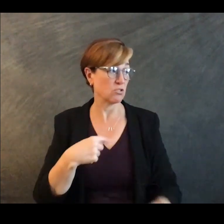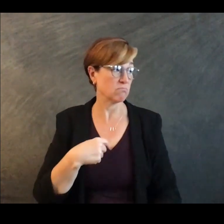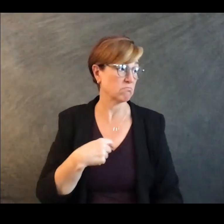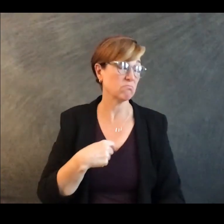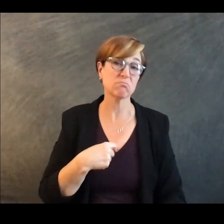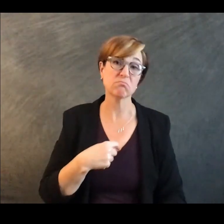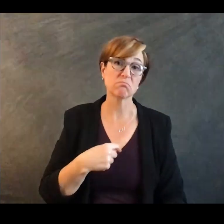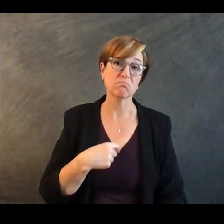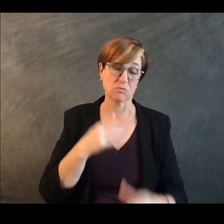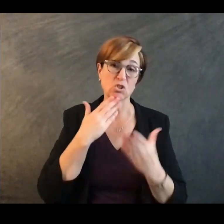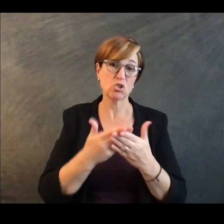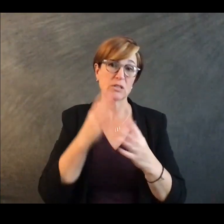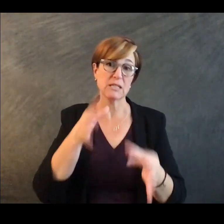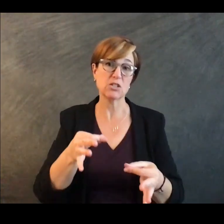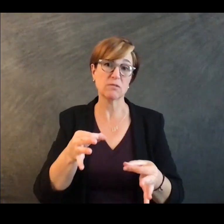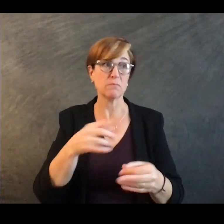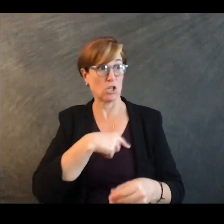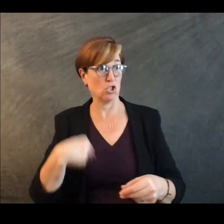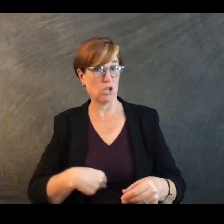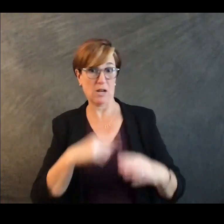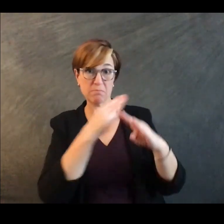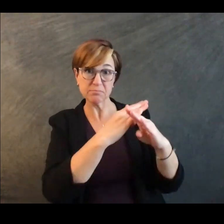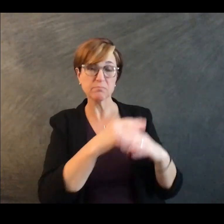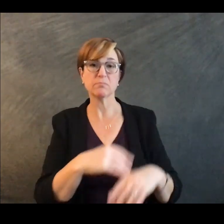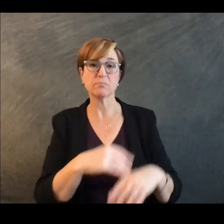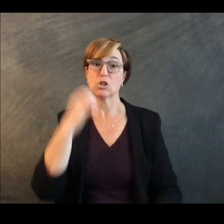a good move the early Europe ov was a good move but a lot of good moves but